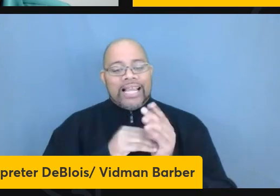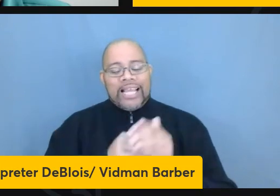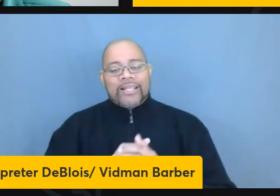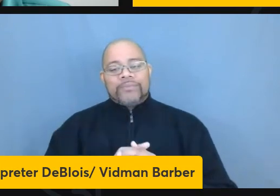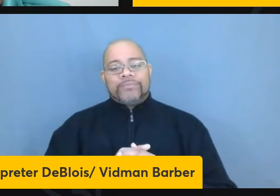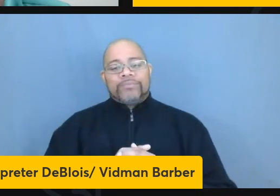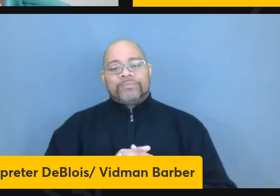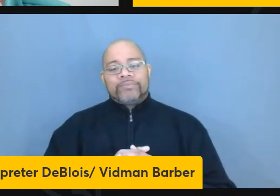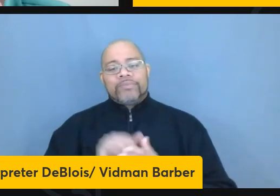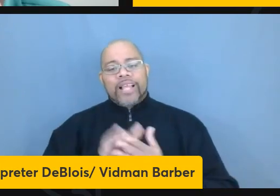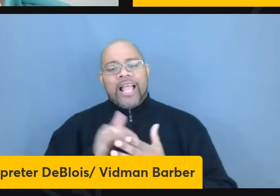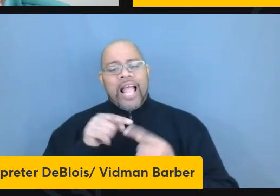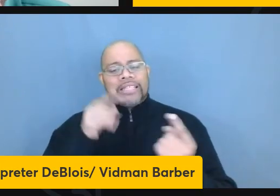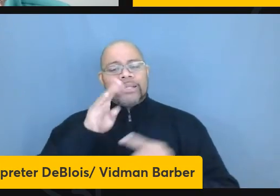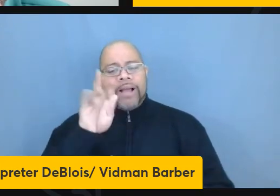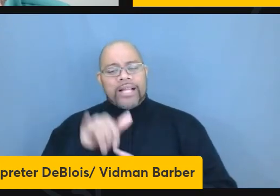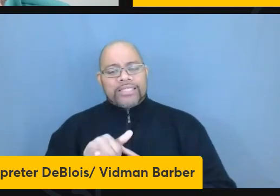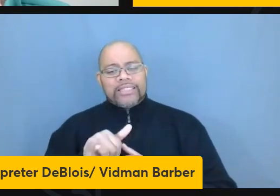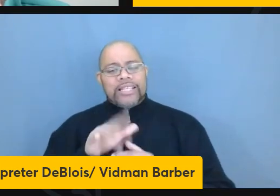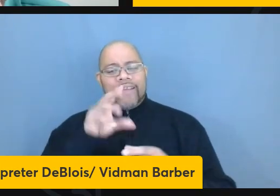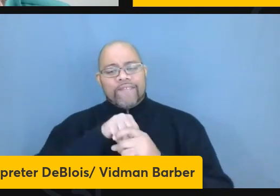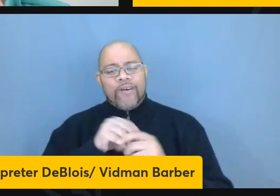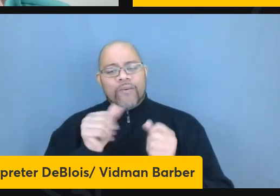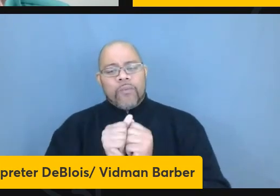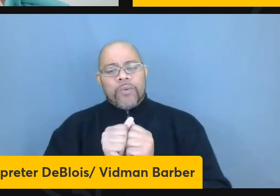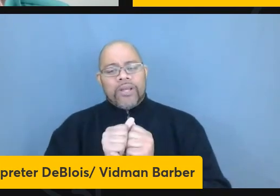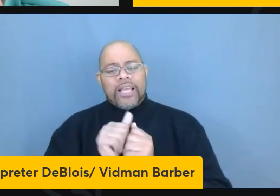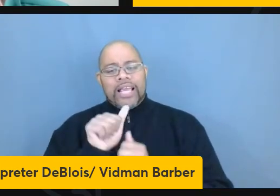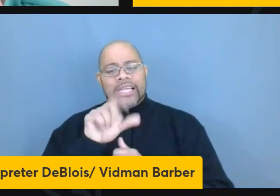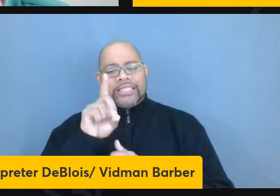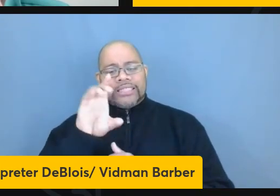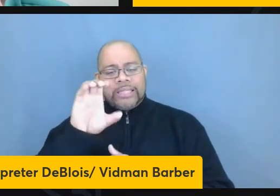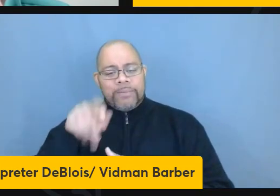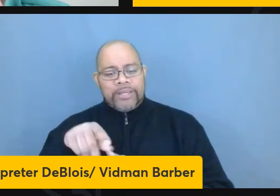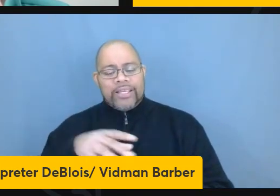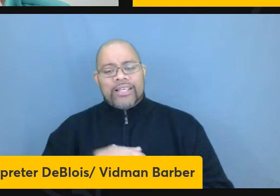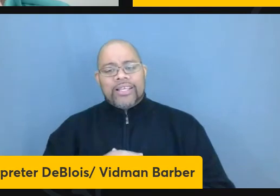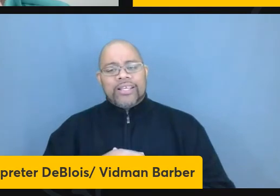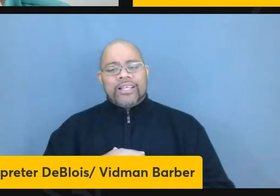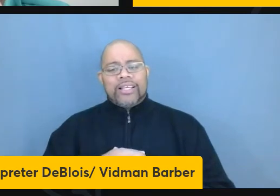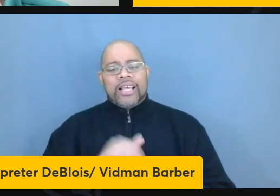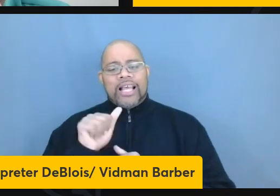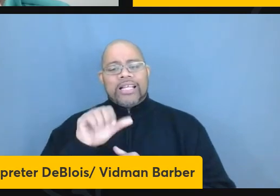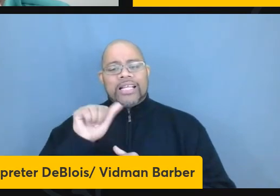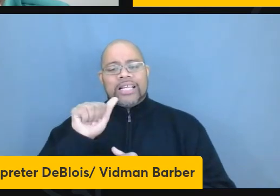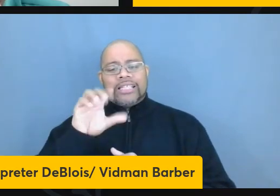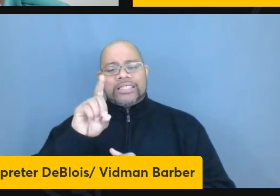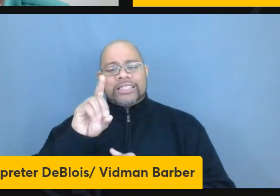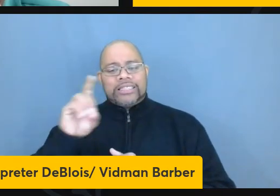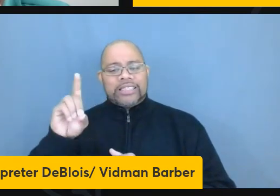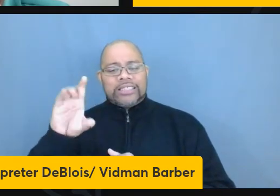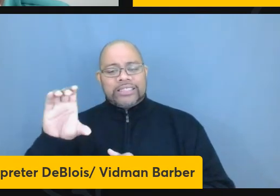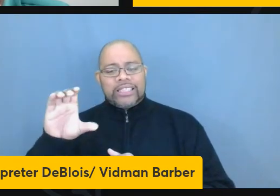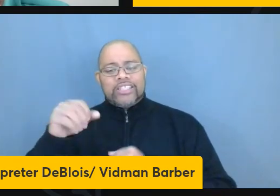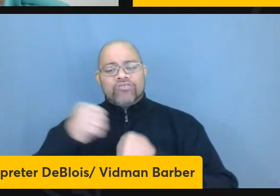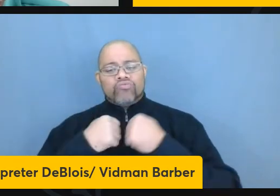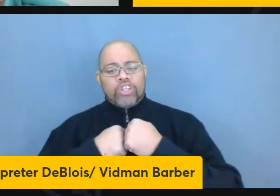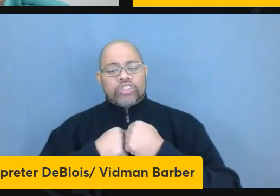is there antibodies involved in ADCP? And add ADCC structures? What going on?